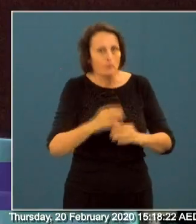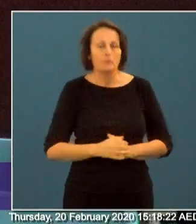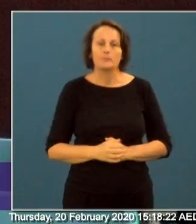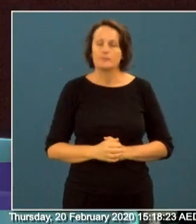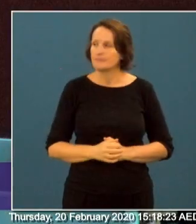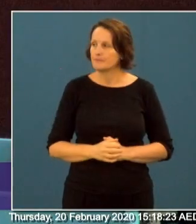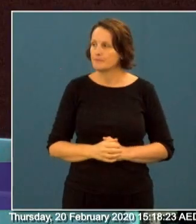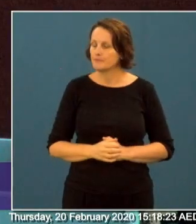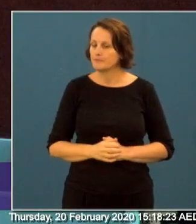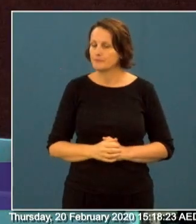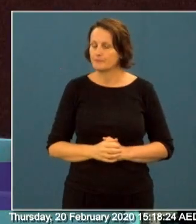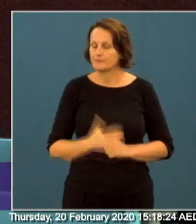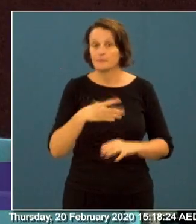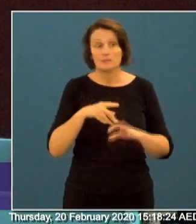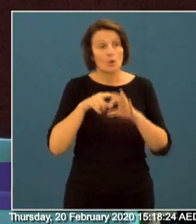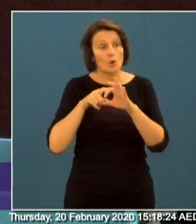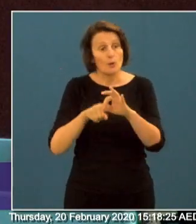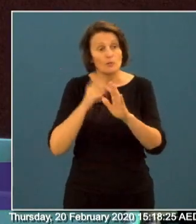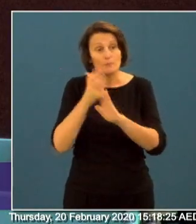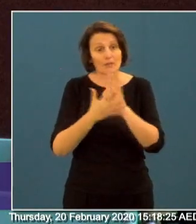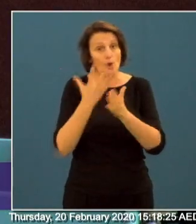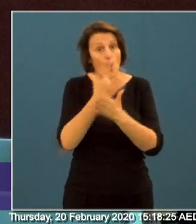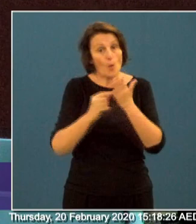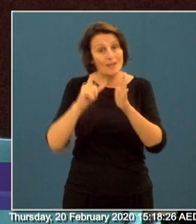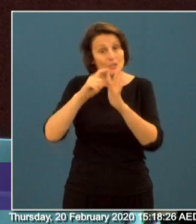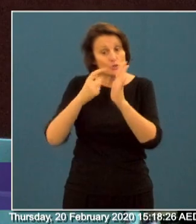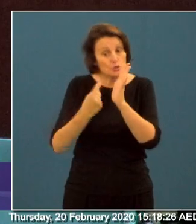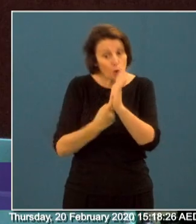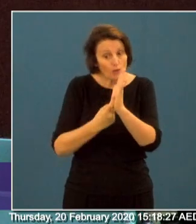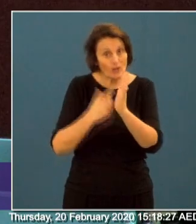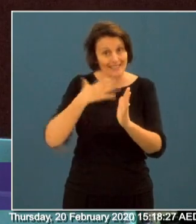It's not just doctors who need training in, say, communicating